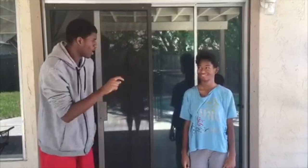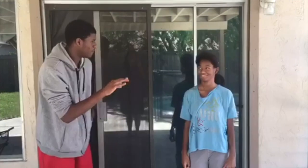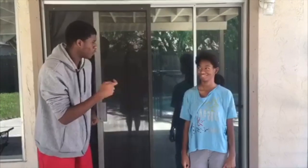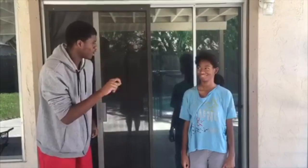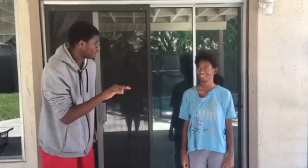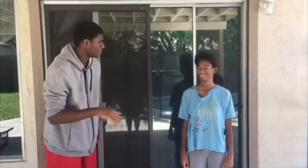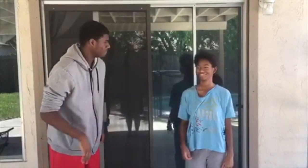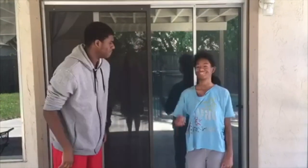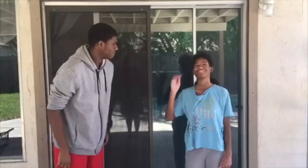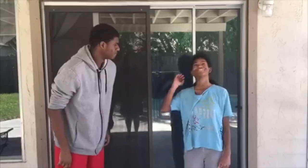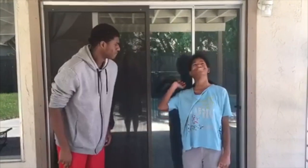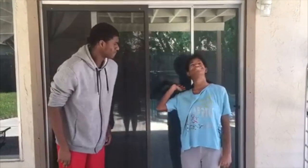Try to get it off.